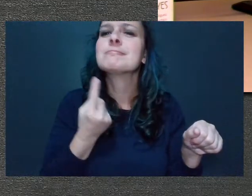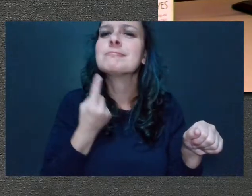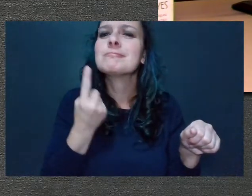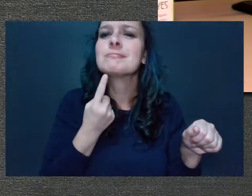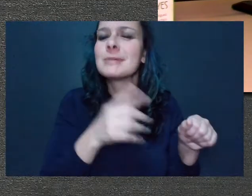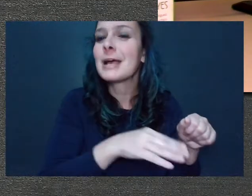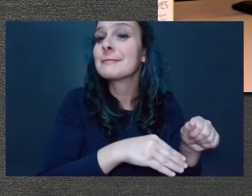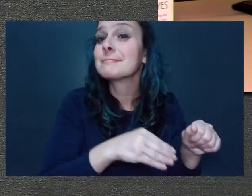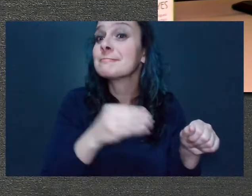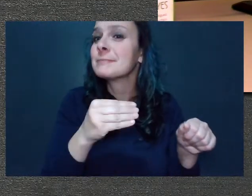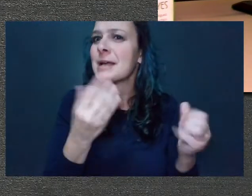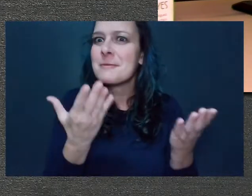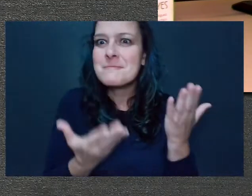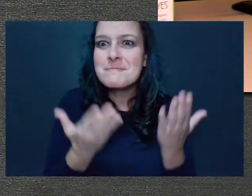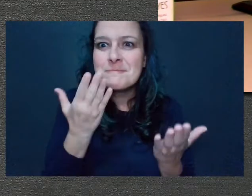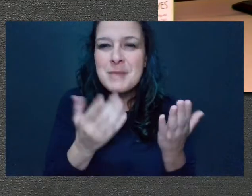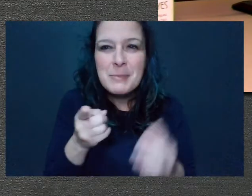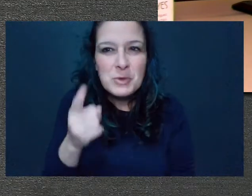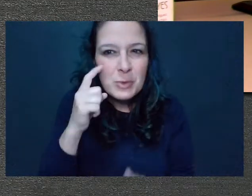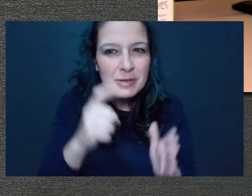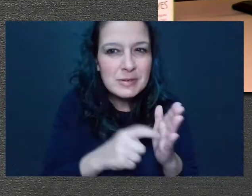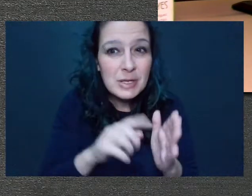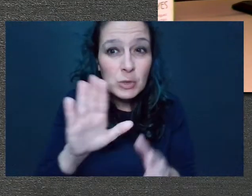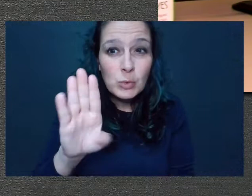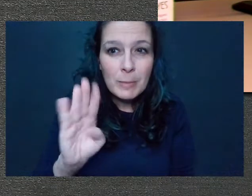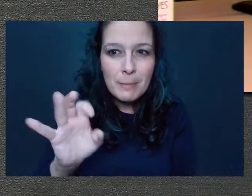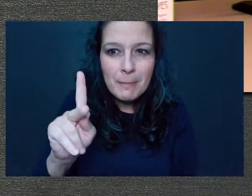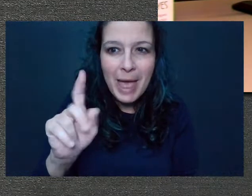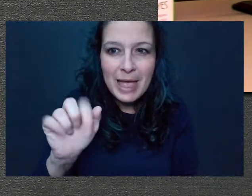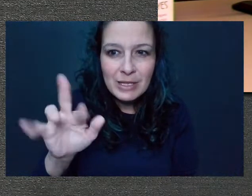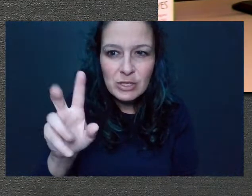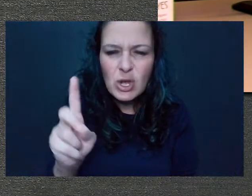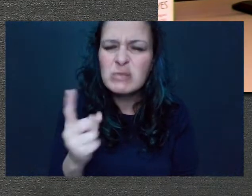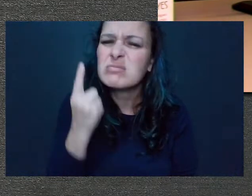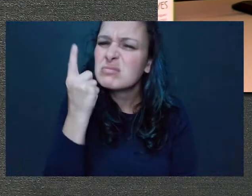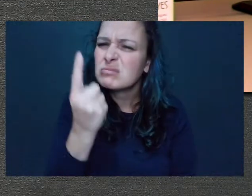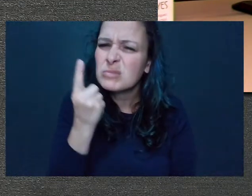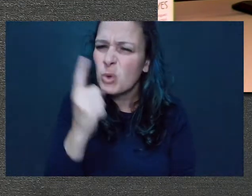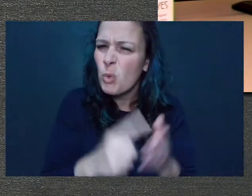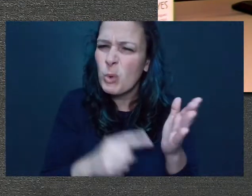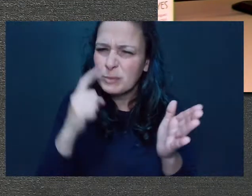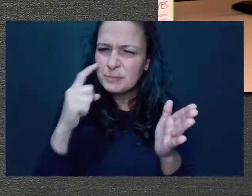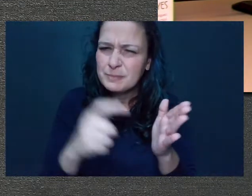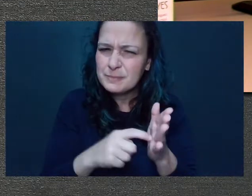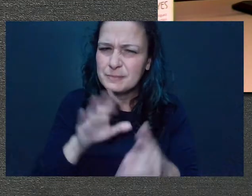This you might find in your backyard. Are you thinking of things that you could see in your backyard?